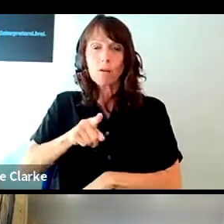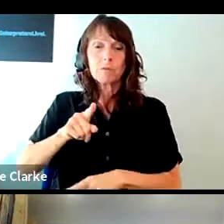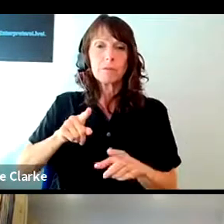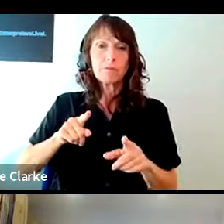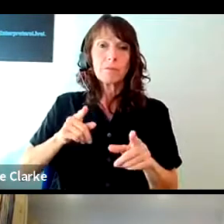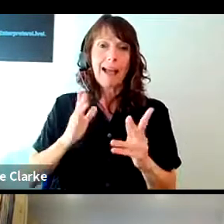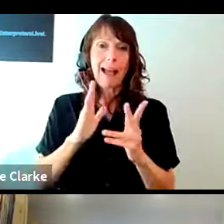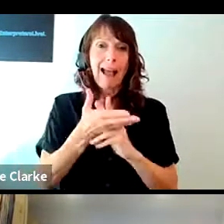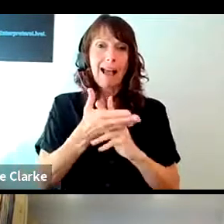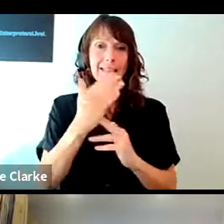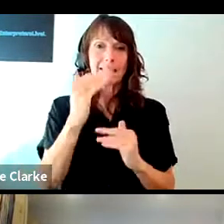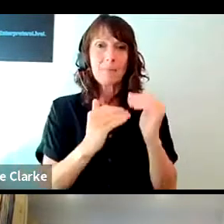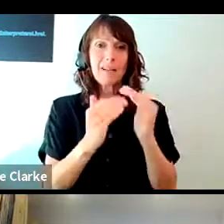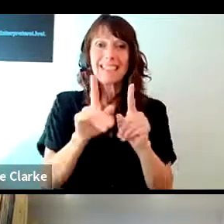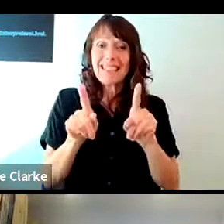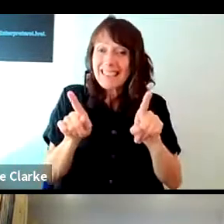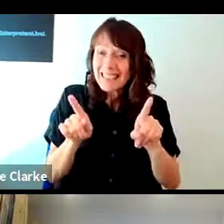And it's exactly the same. We just leaving people out.